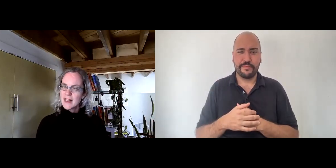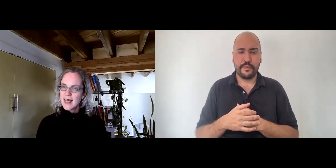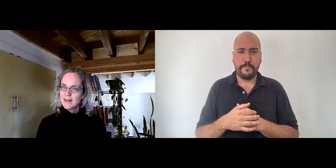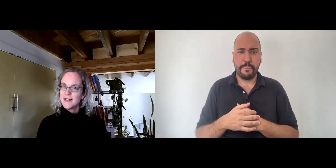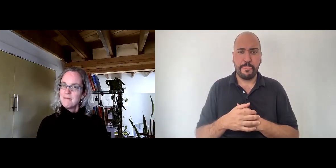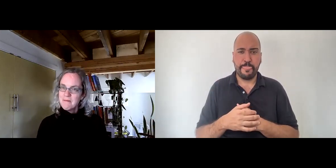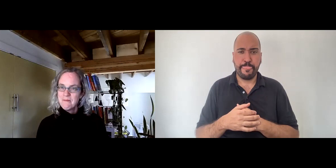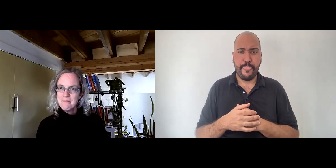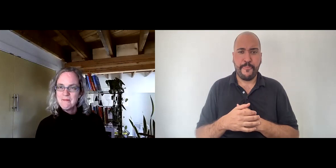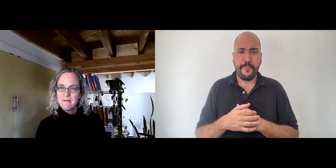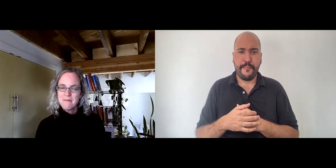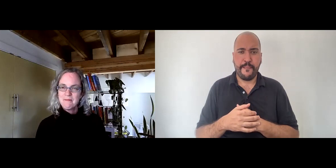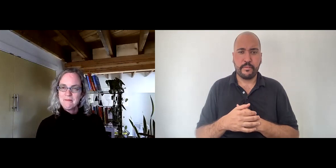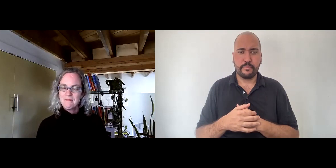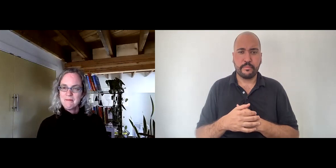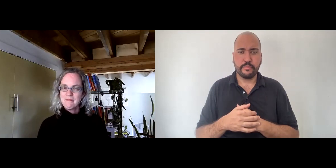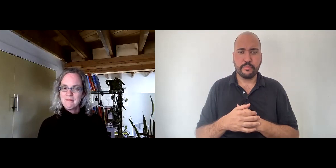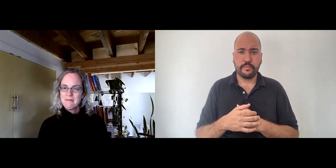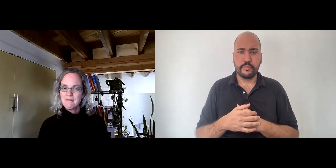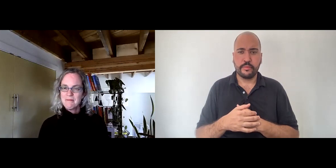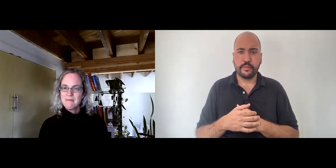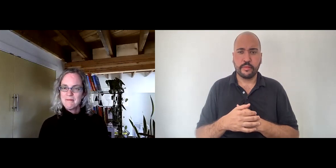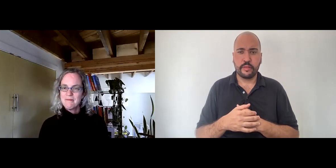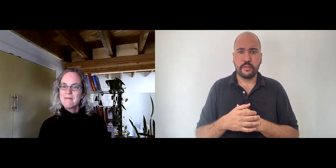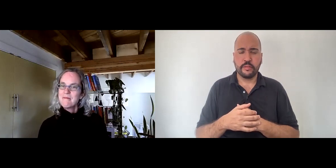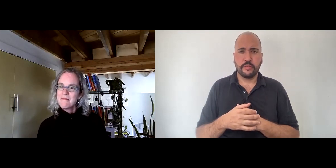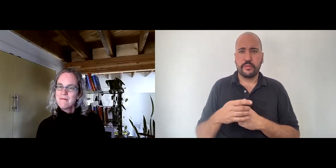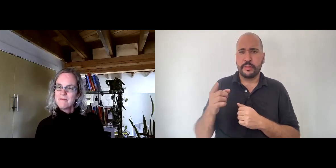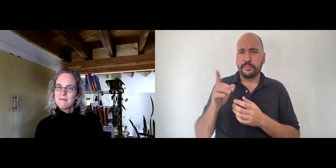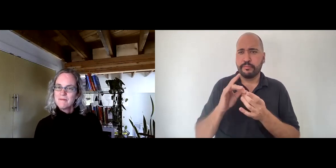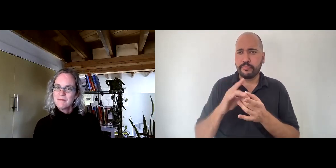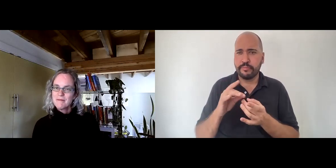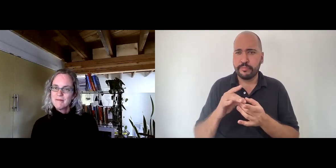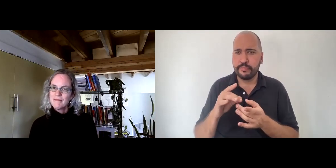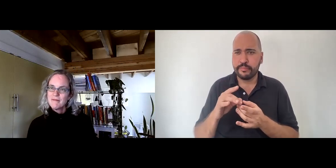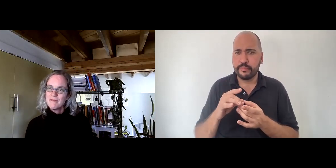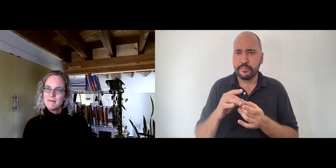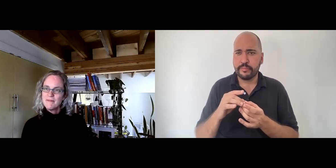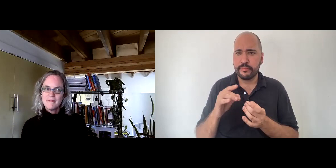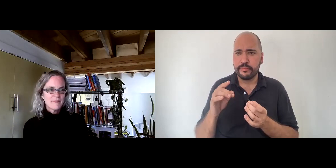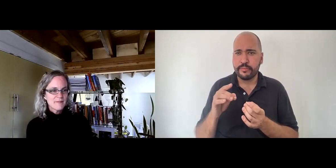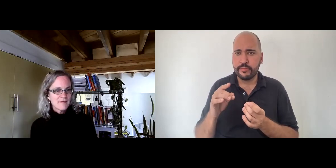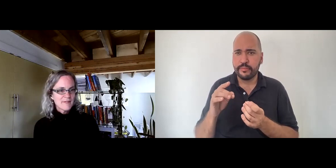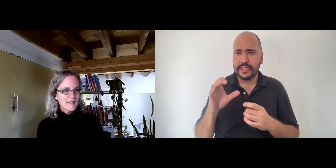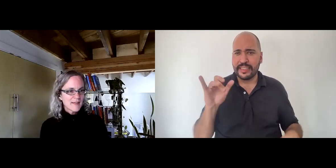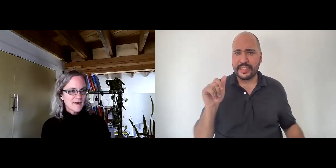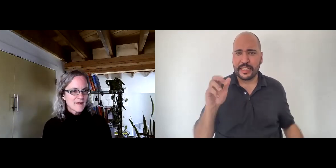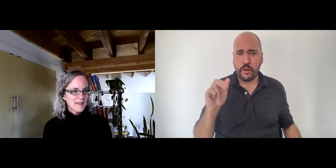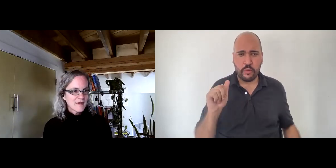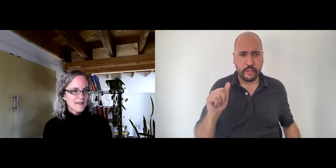Great. Thank you. And this is Ciara speaking again. I'm gonna move to slide 13 questions with the NESE example.